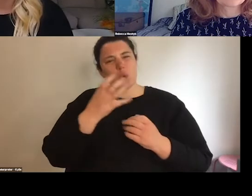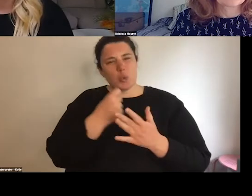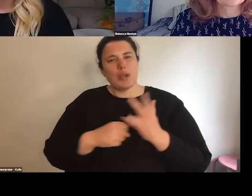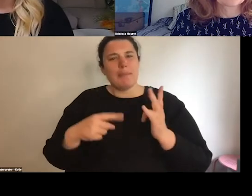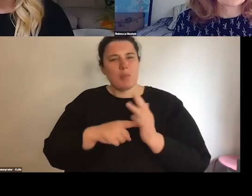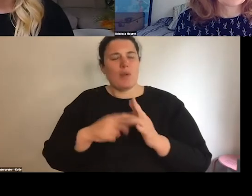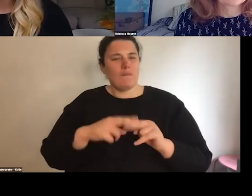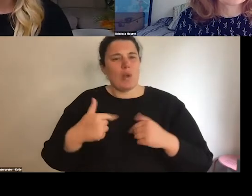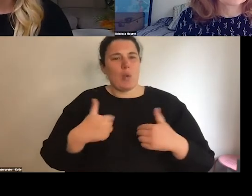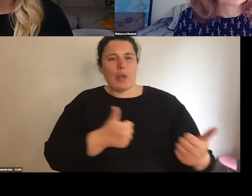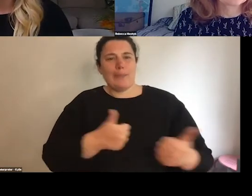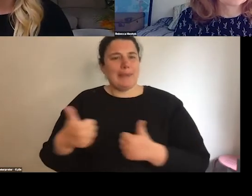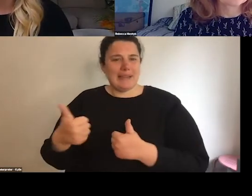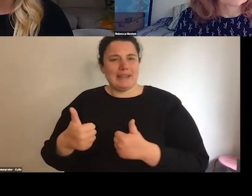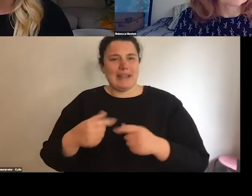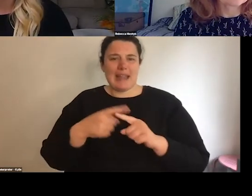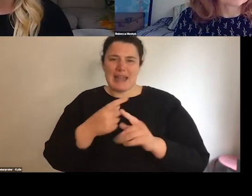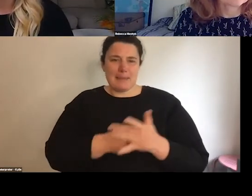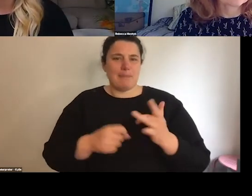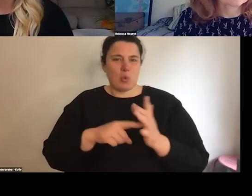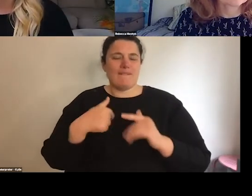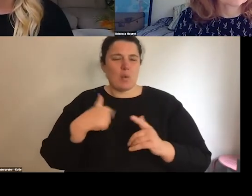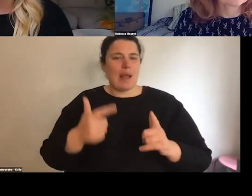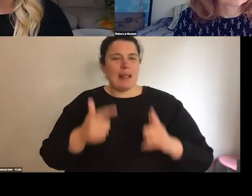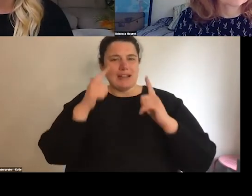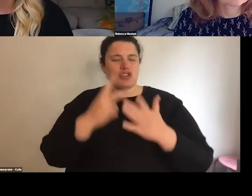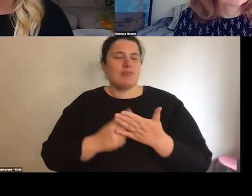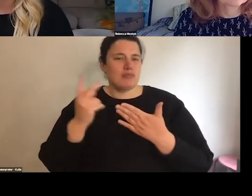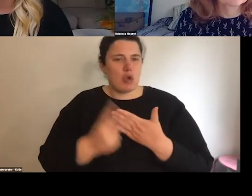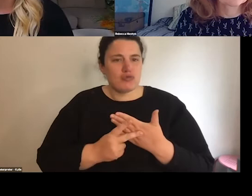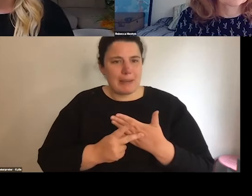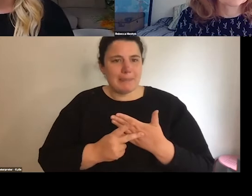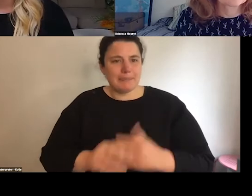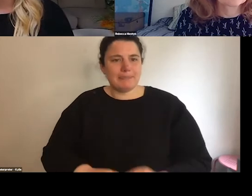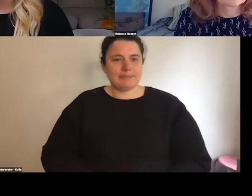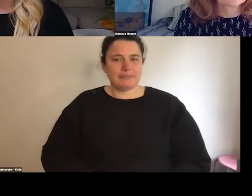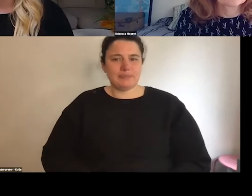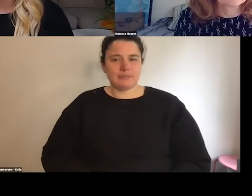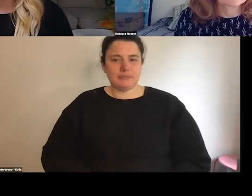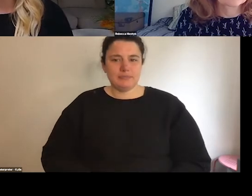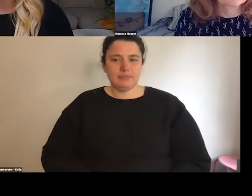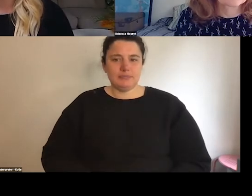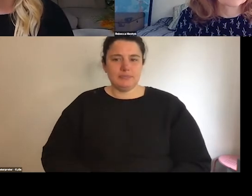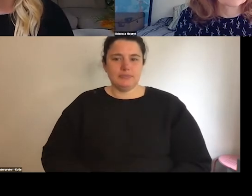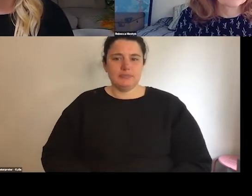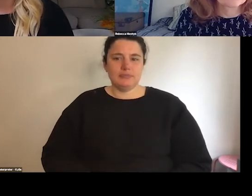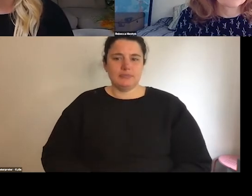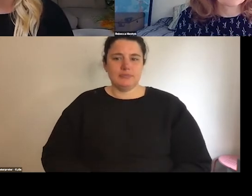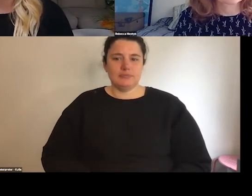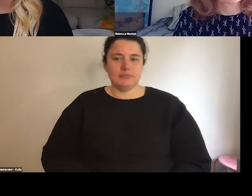and also central to our leadership programs. So by doing so, you see the sort of the benefits and the outcomes